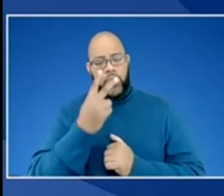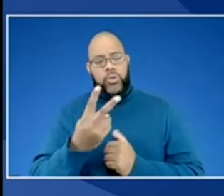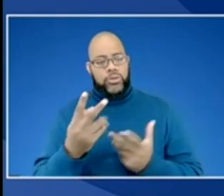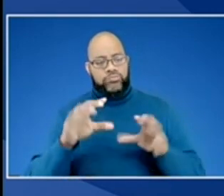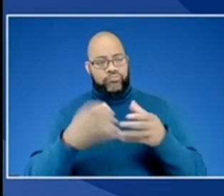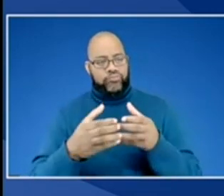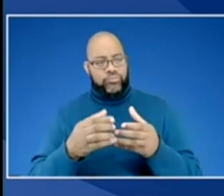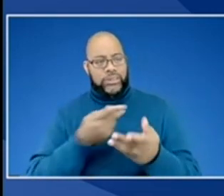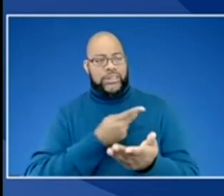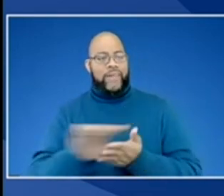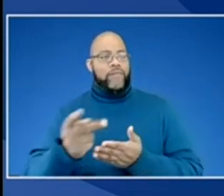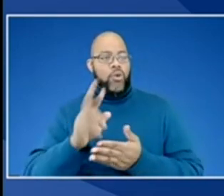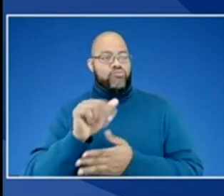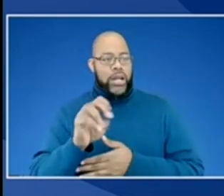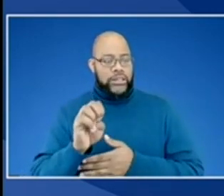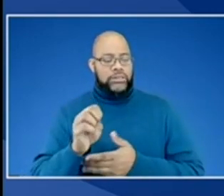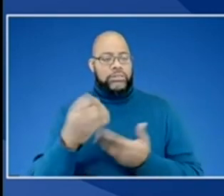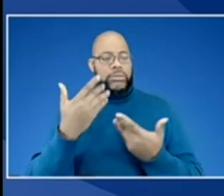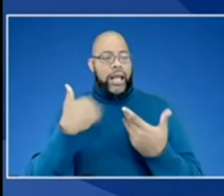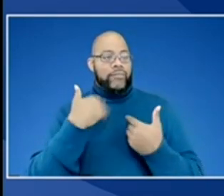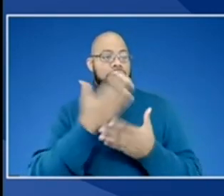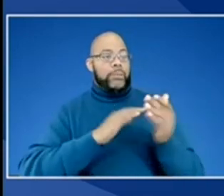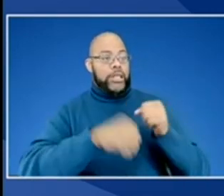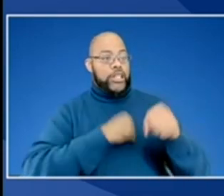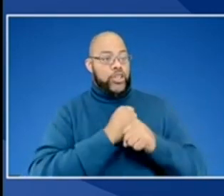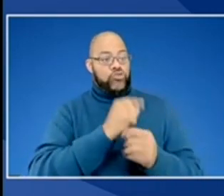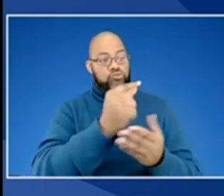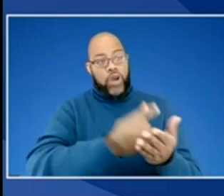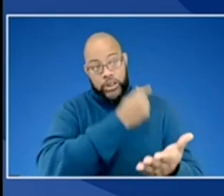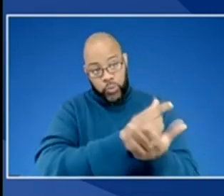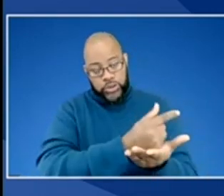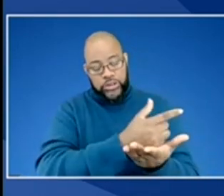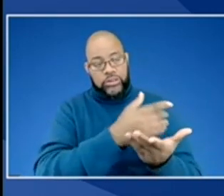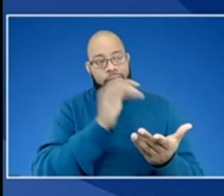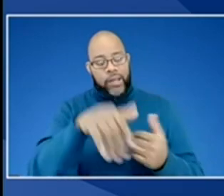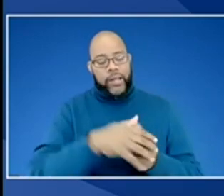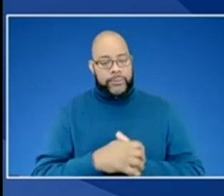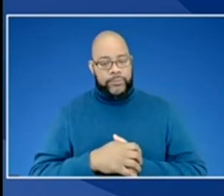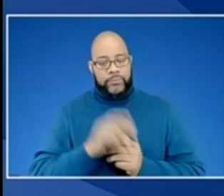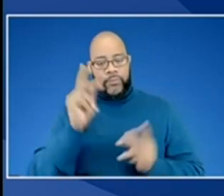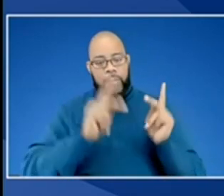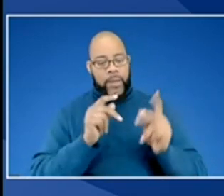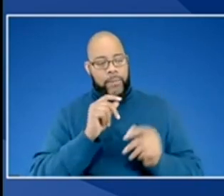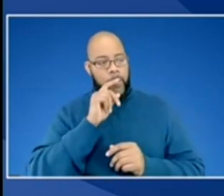rates, are there years of graduation in which people are finding themselves